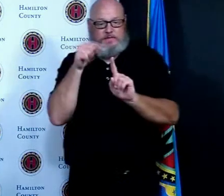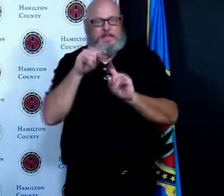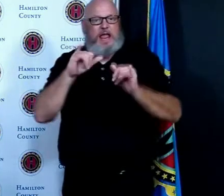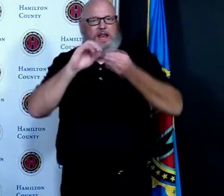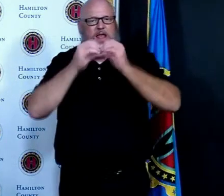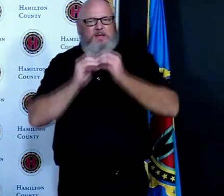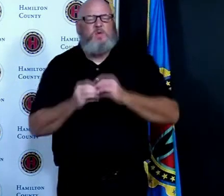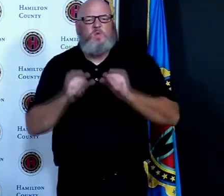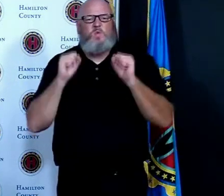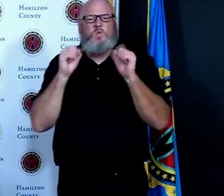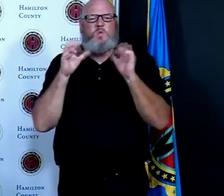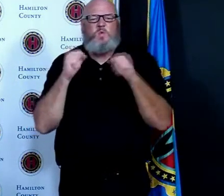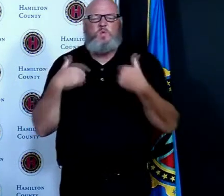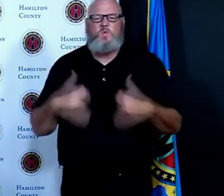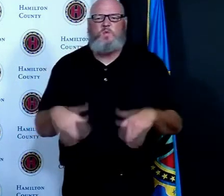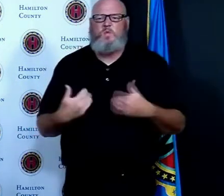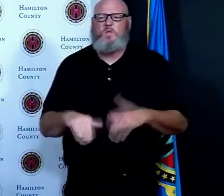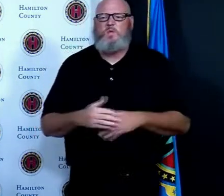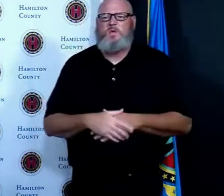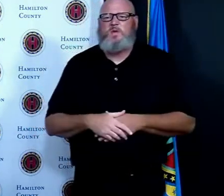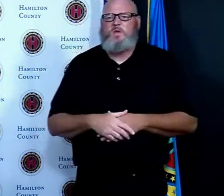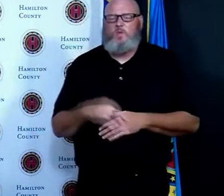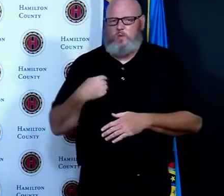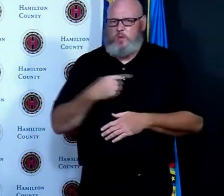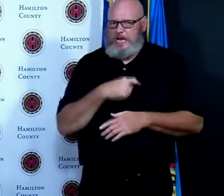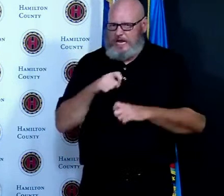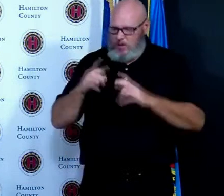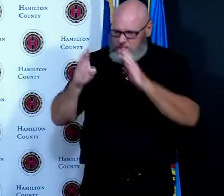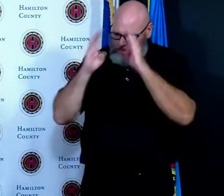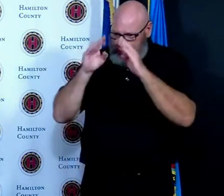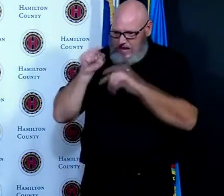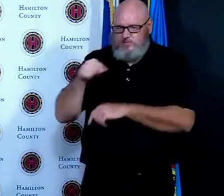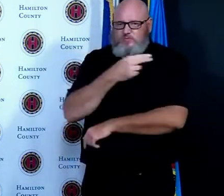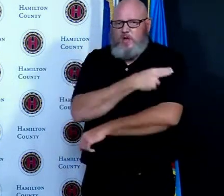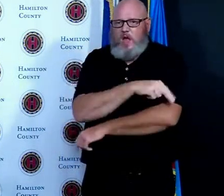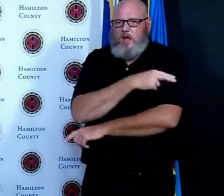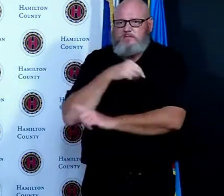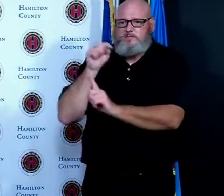our full attention and it's just in the wrong direction and I think the other part that really